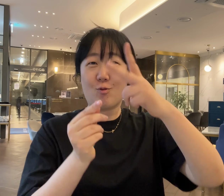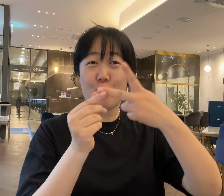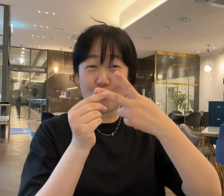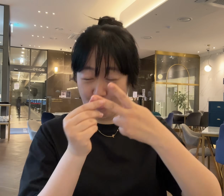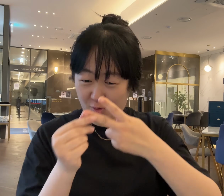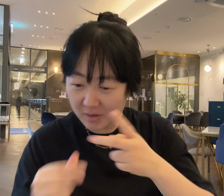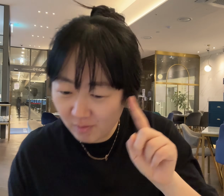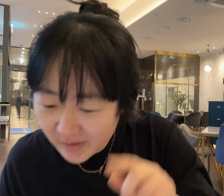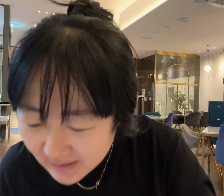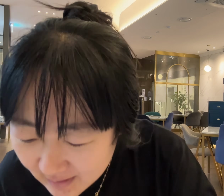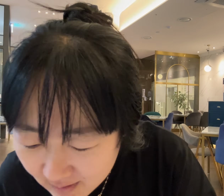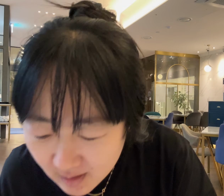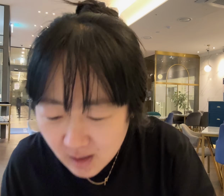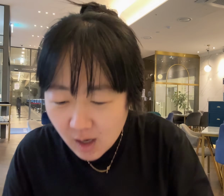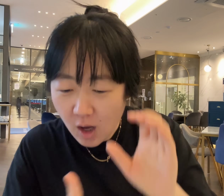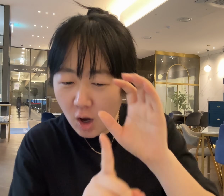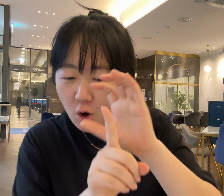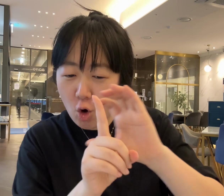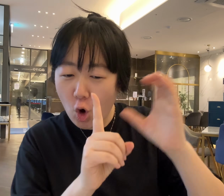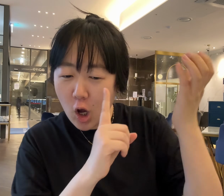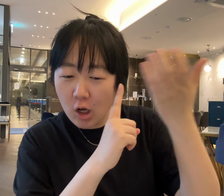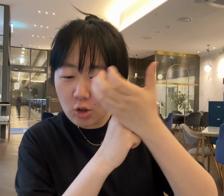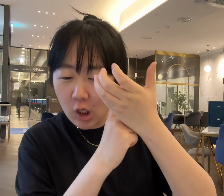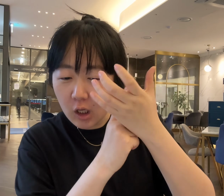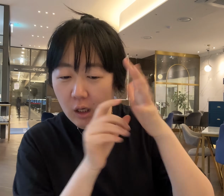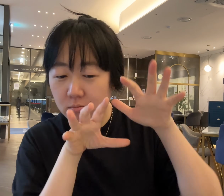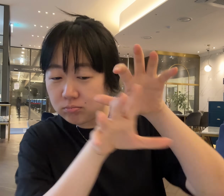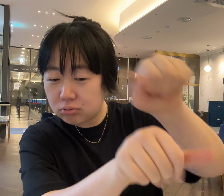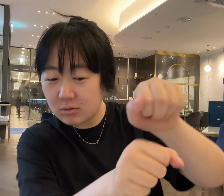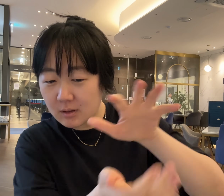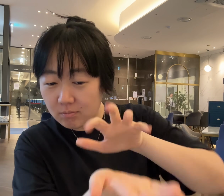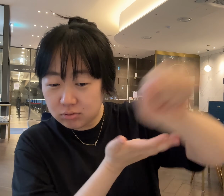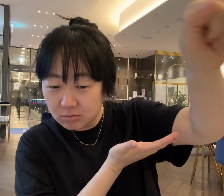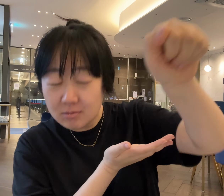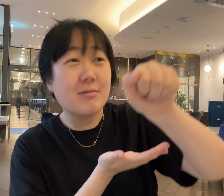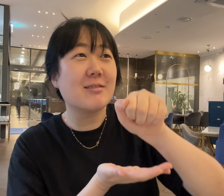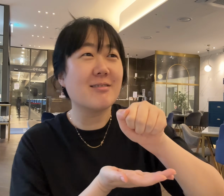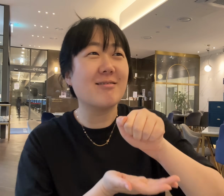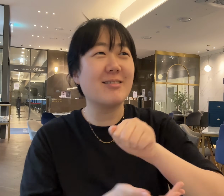Next, there's "cultural appropriation."